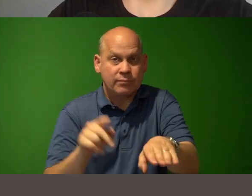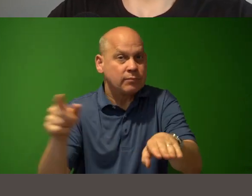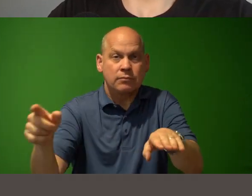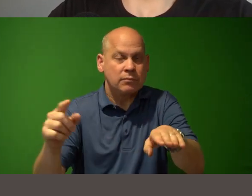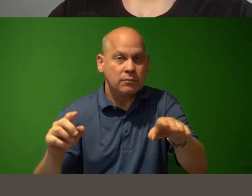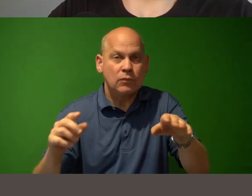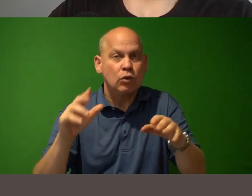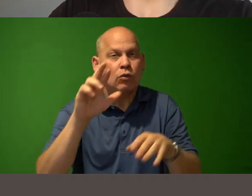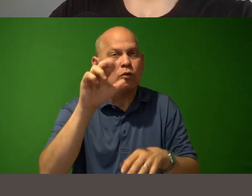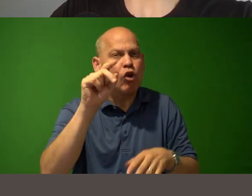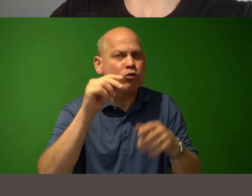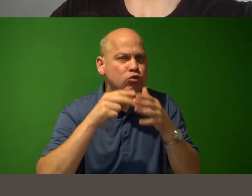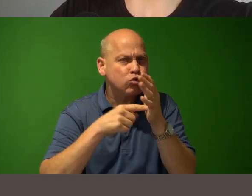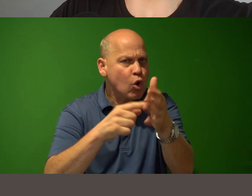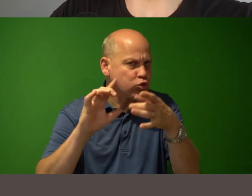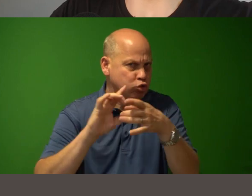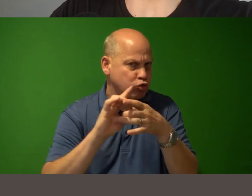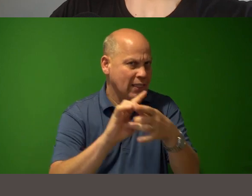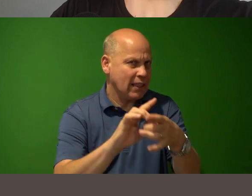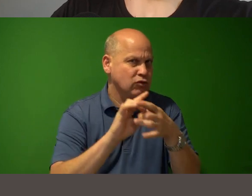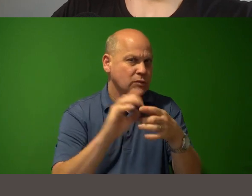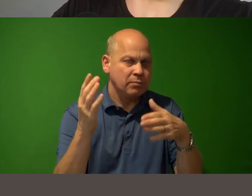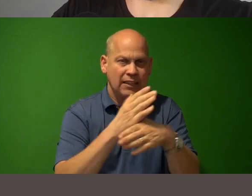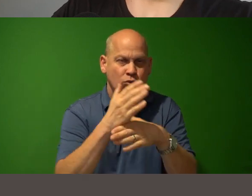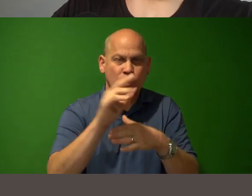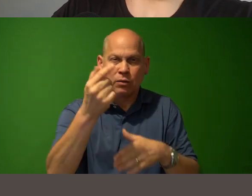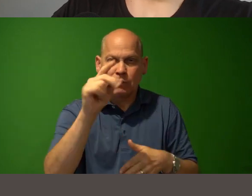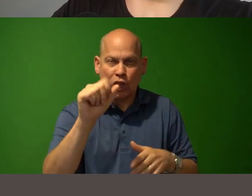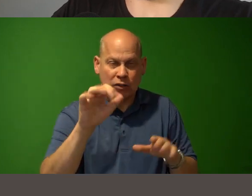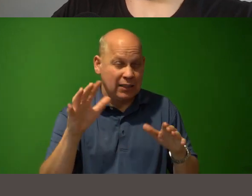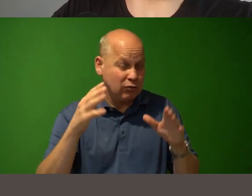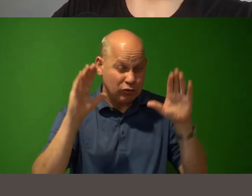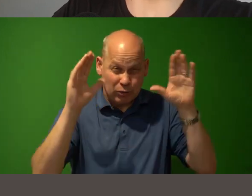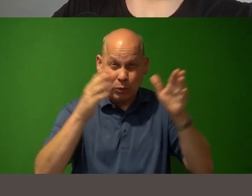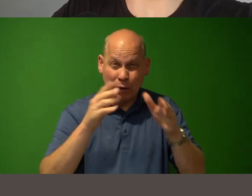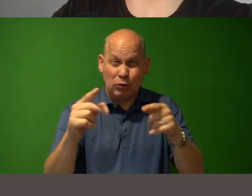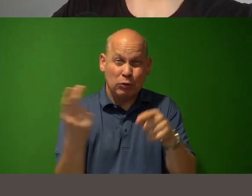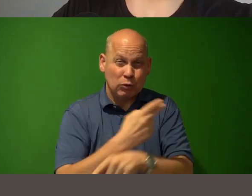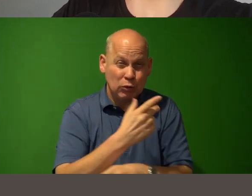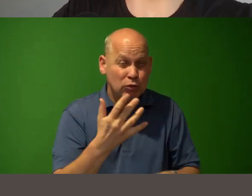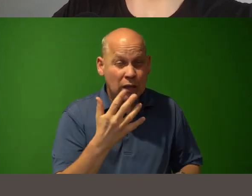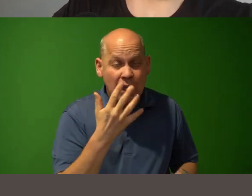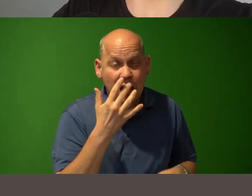Radial can show you relationships. And it's a great way to use things like color to your advantage as